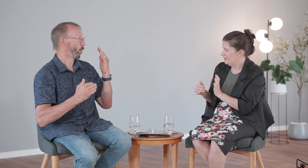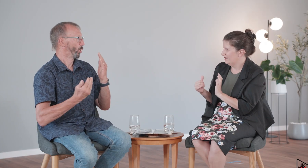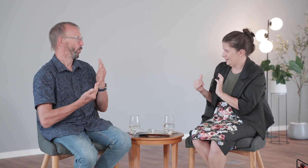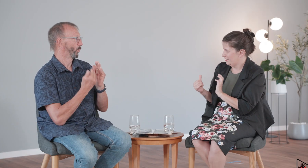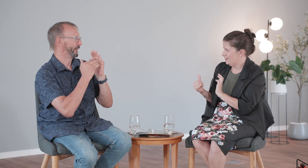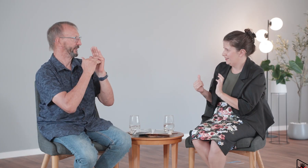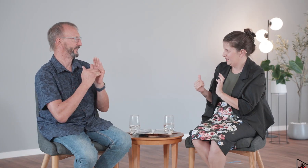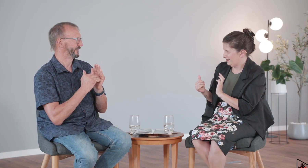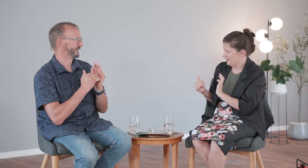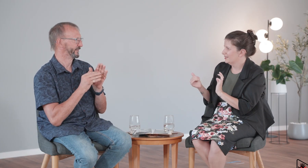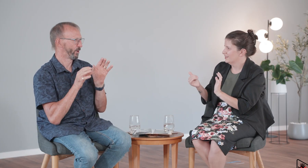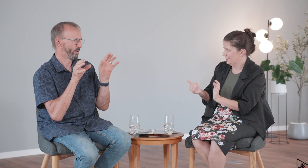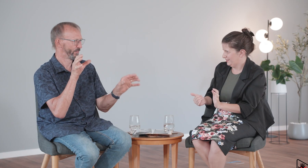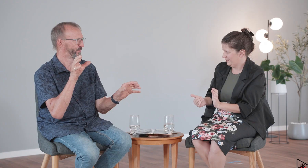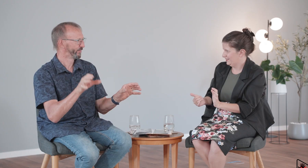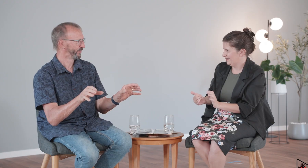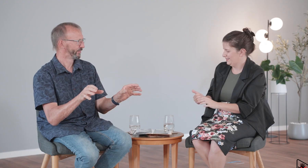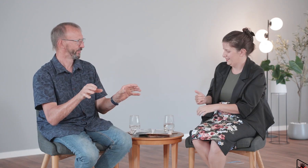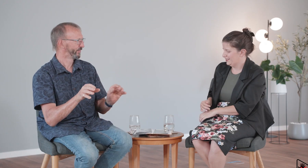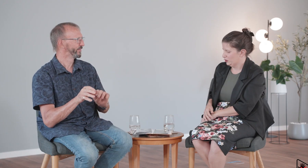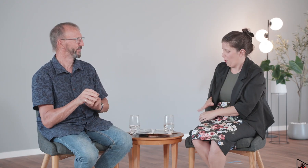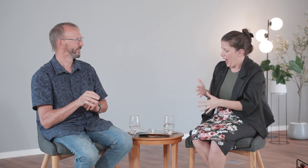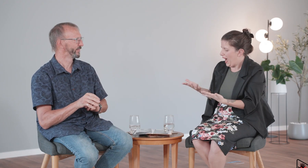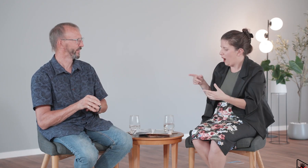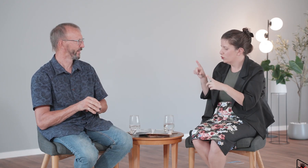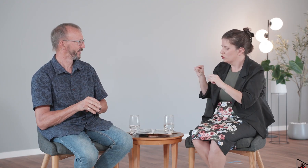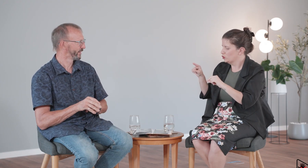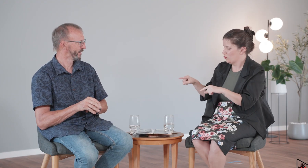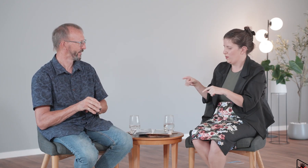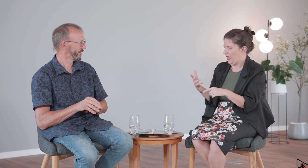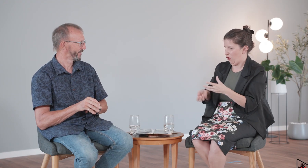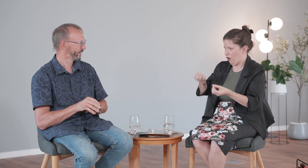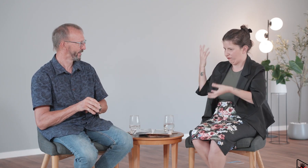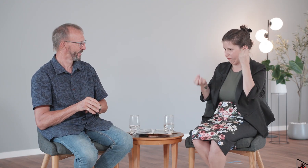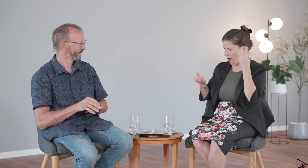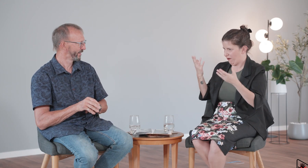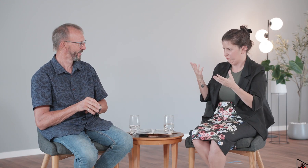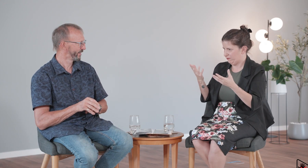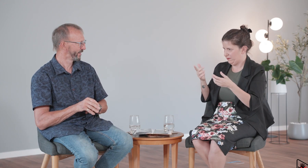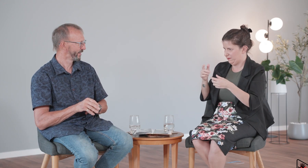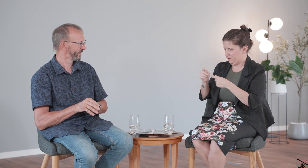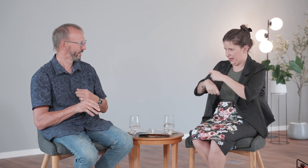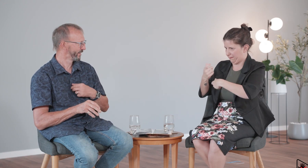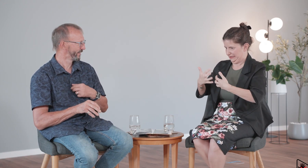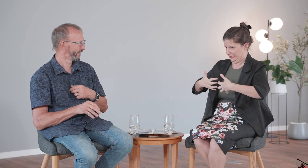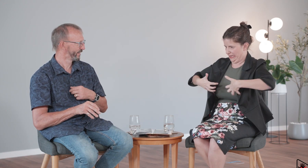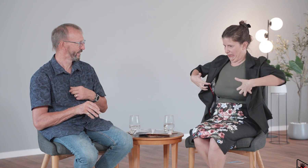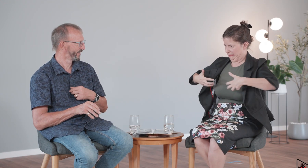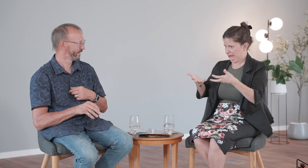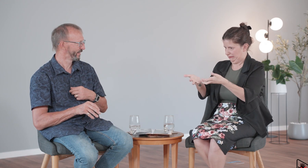the old seats and replace that with new ones. And so how did you remove all the components